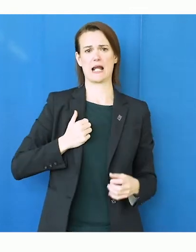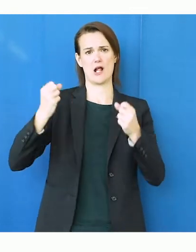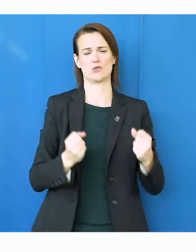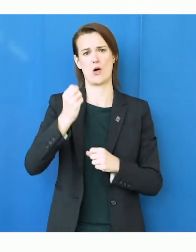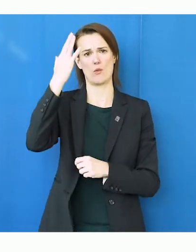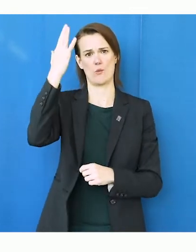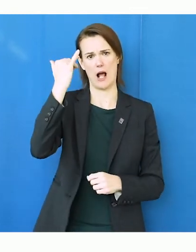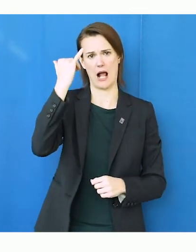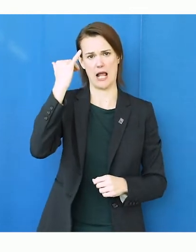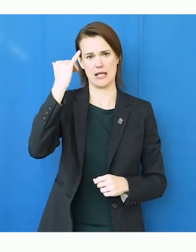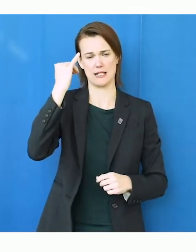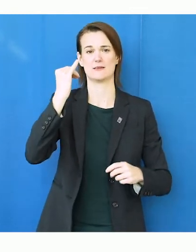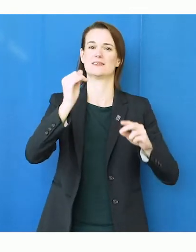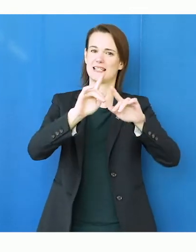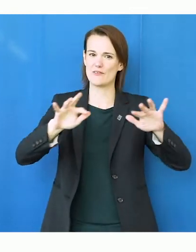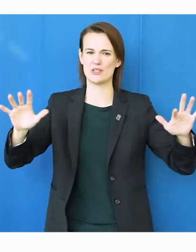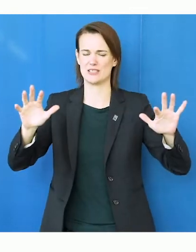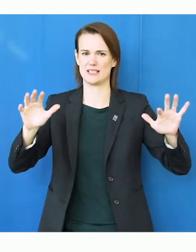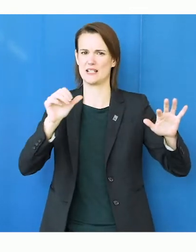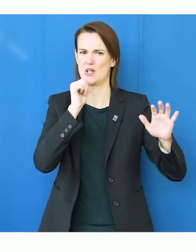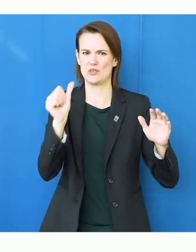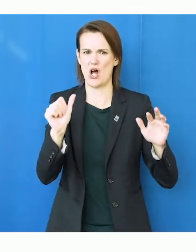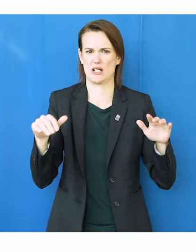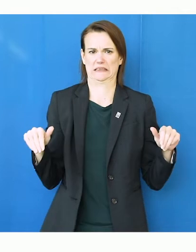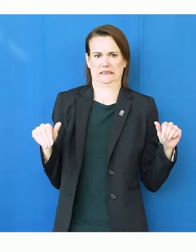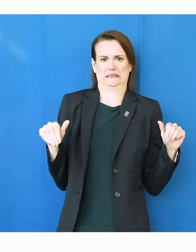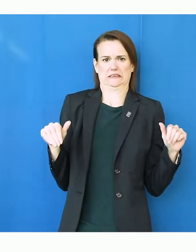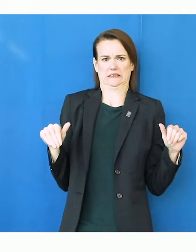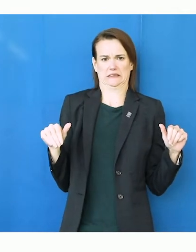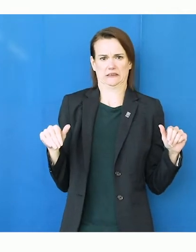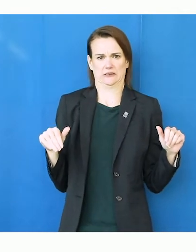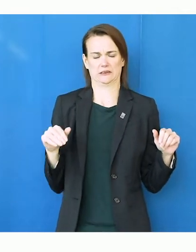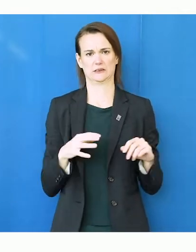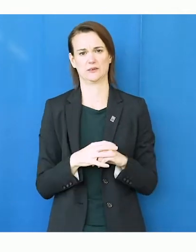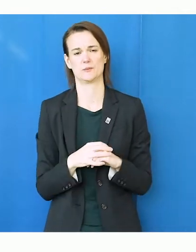Today, we have come to recognize the importance of many like our essential workers such as